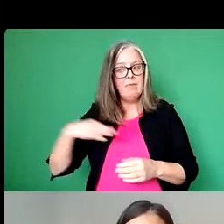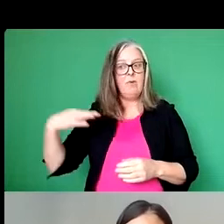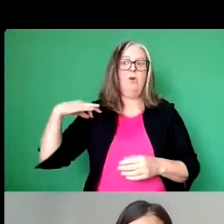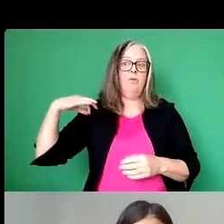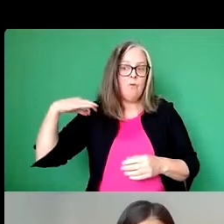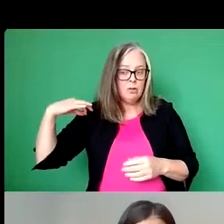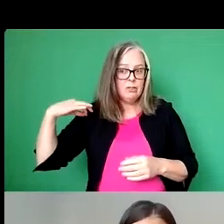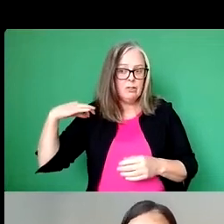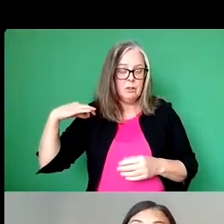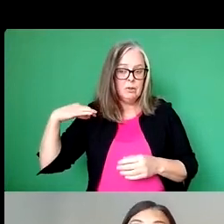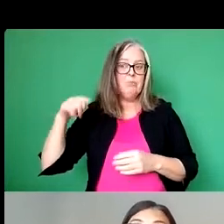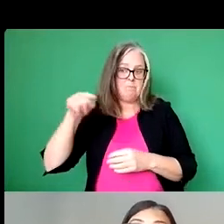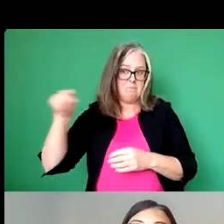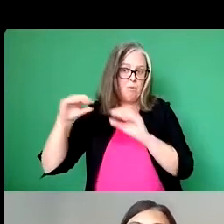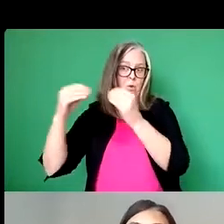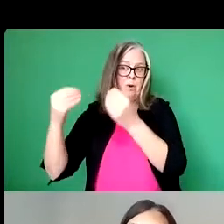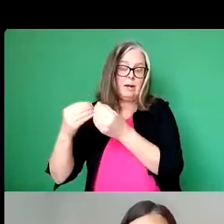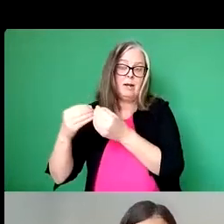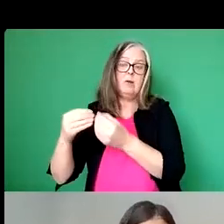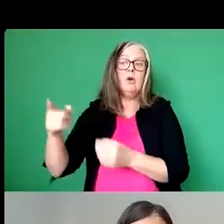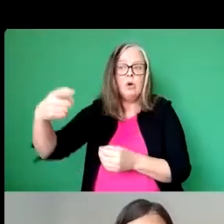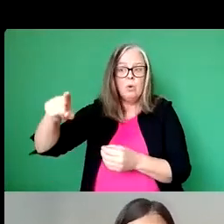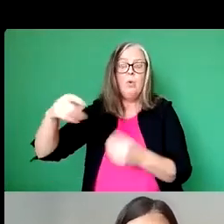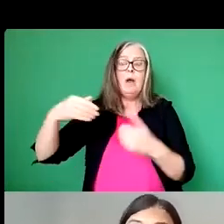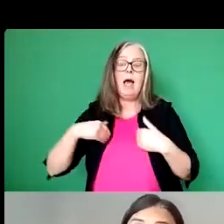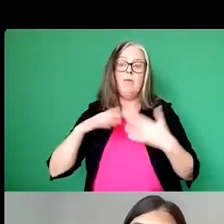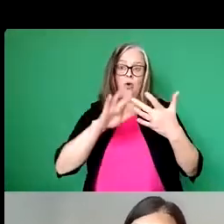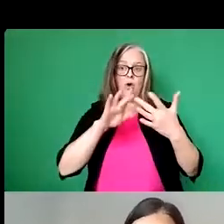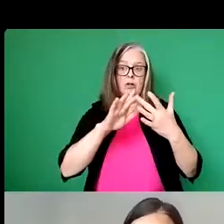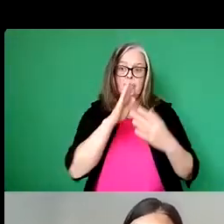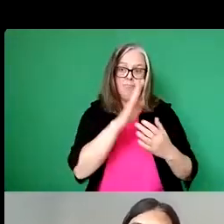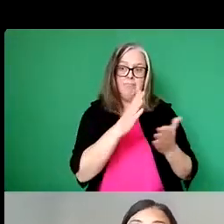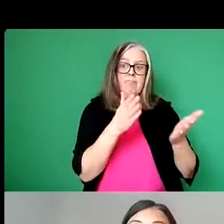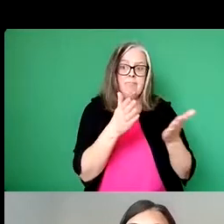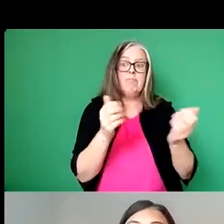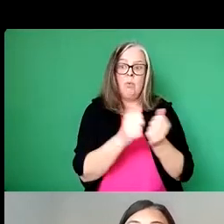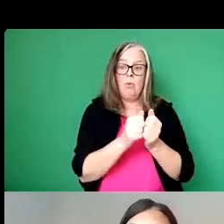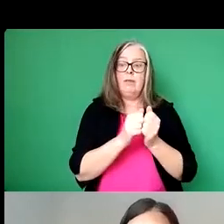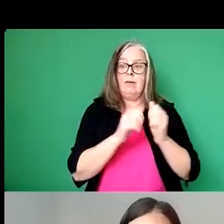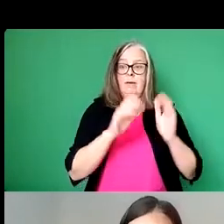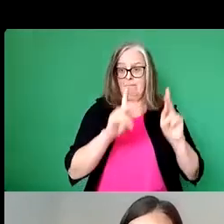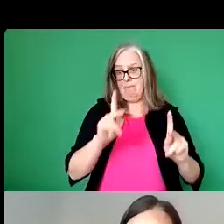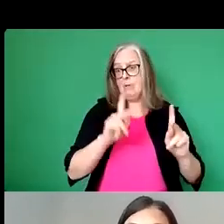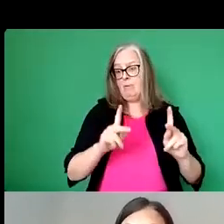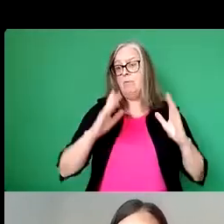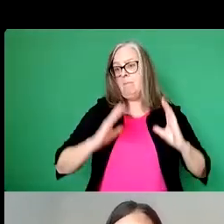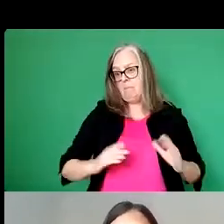organizations those who have direct contact with the public that they take training which includes